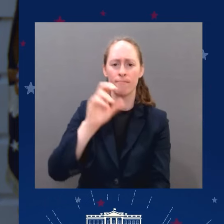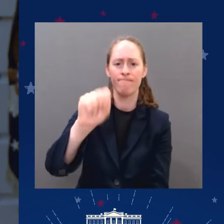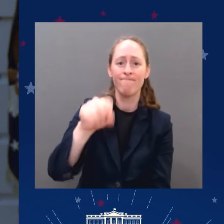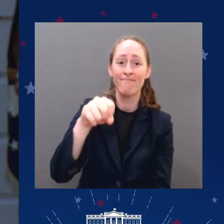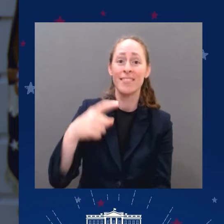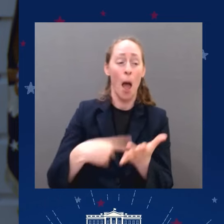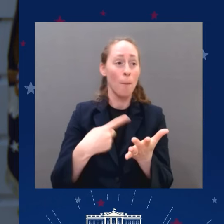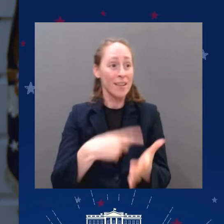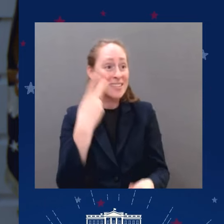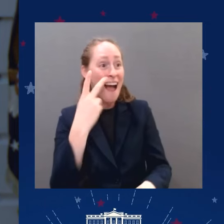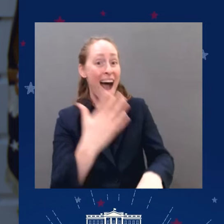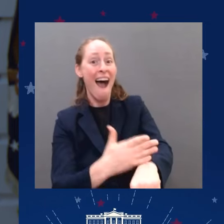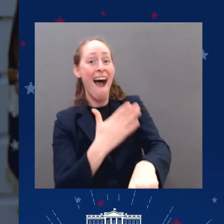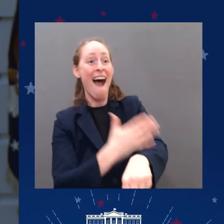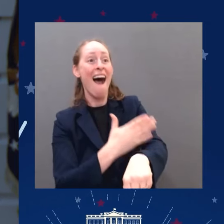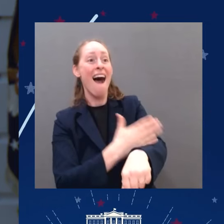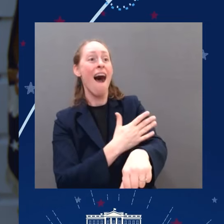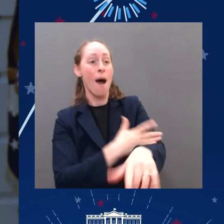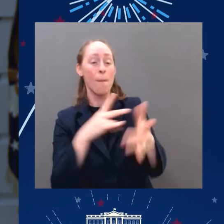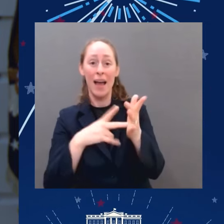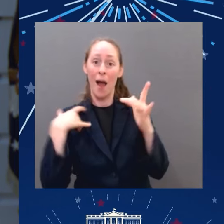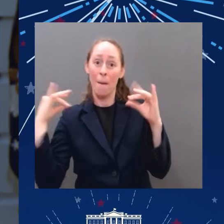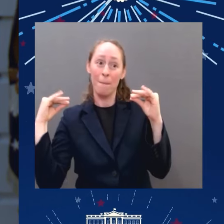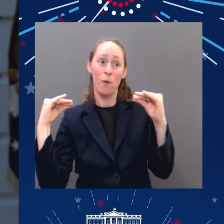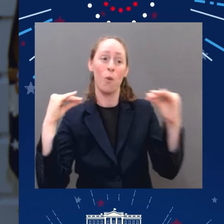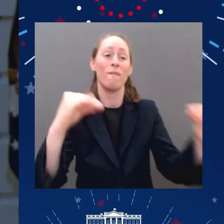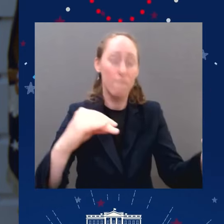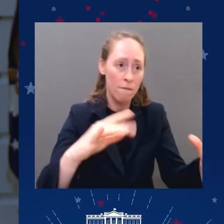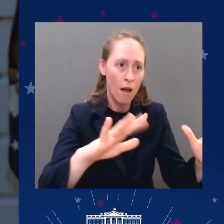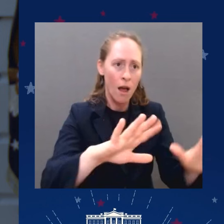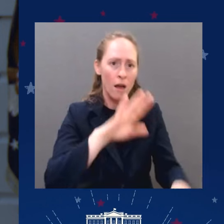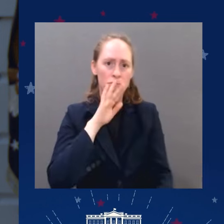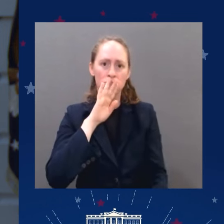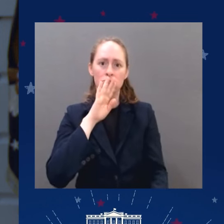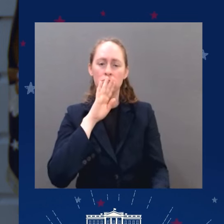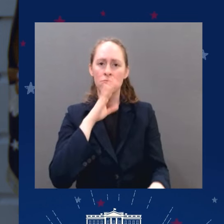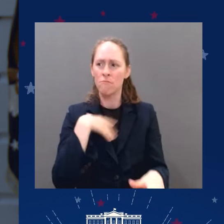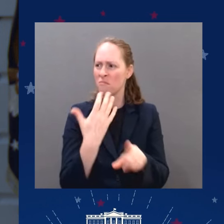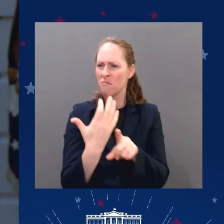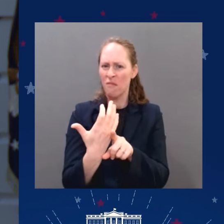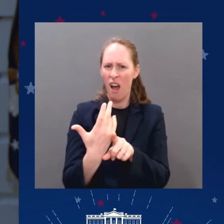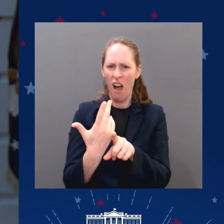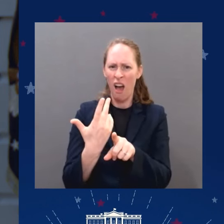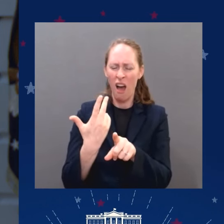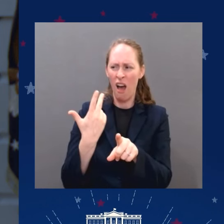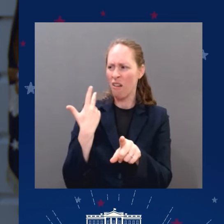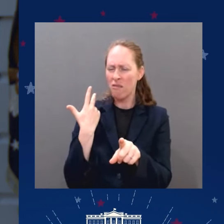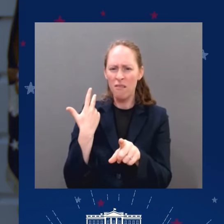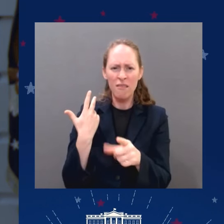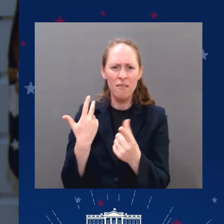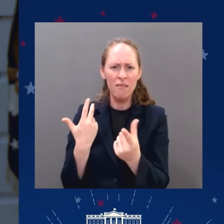And after doing the hard work of laying the foundation for a better future, the worst of our past has reached out